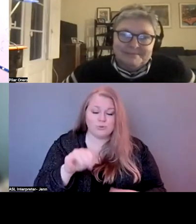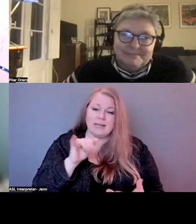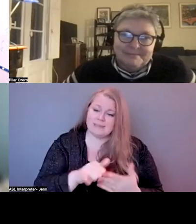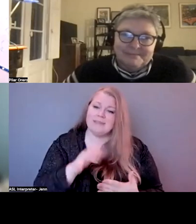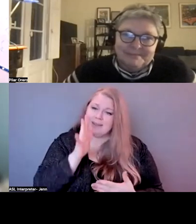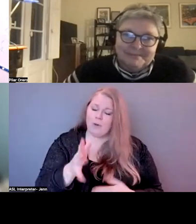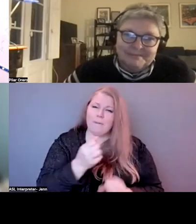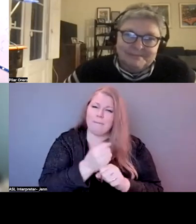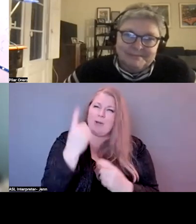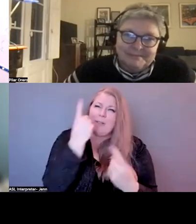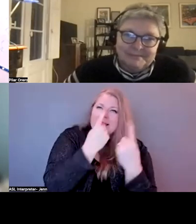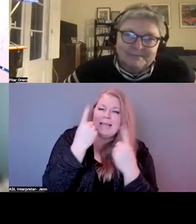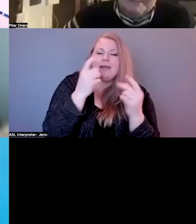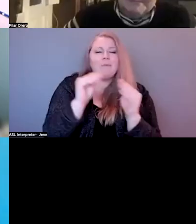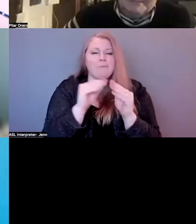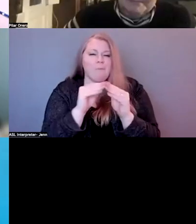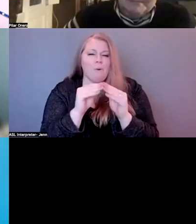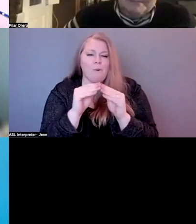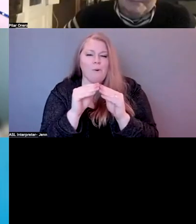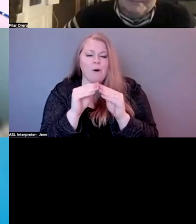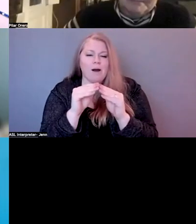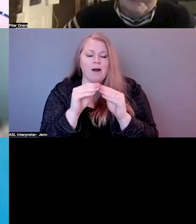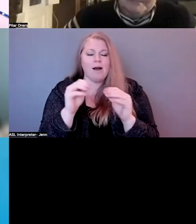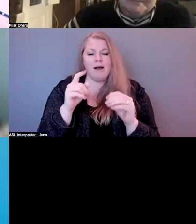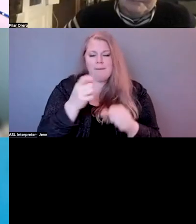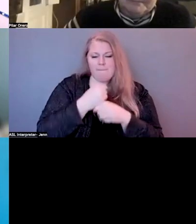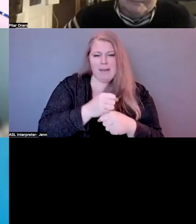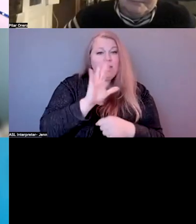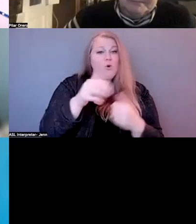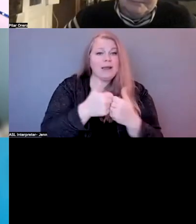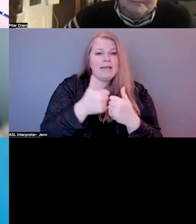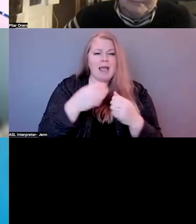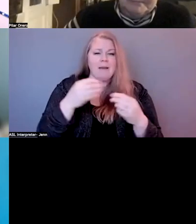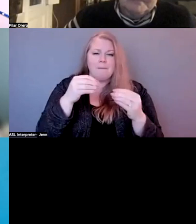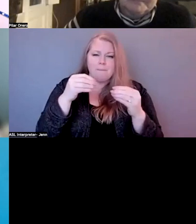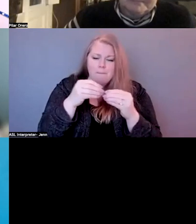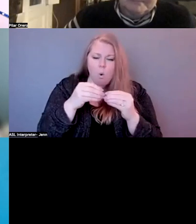a little bit more about making your game more robust for people with disabilities.